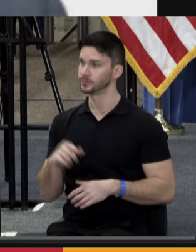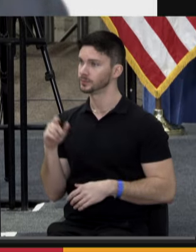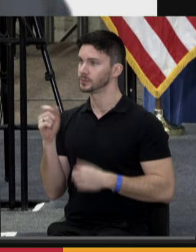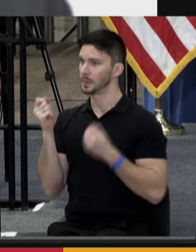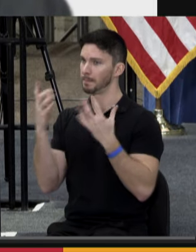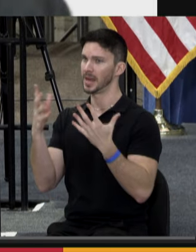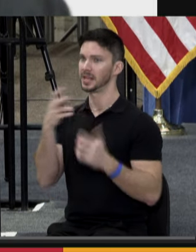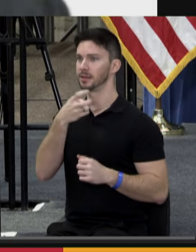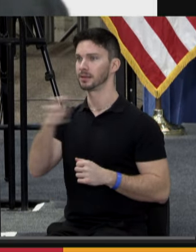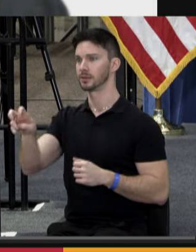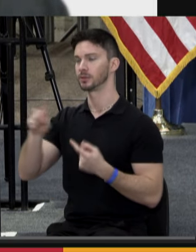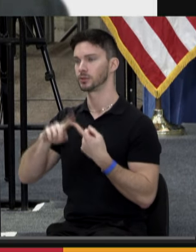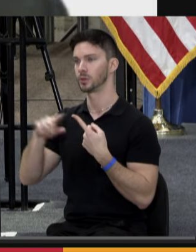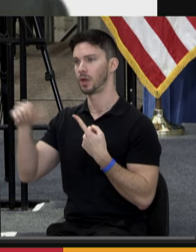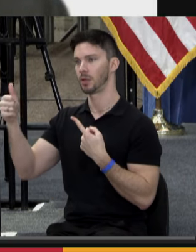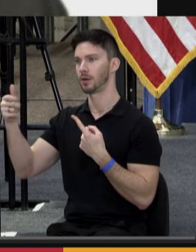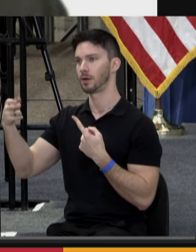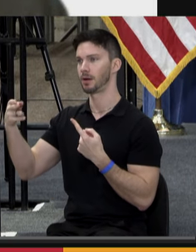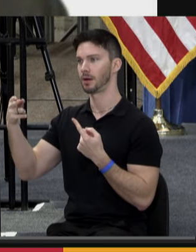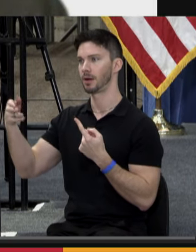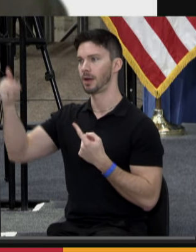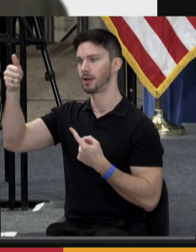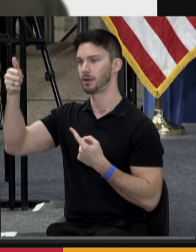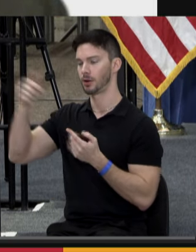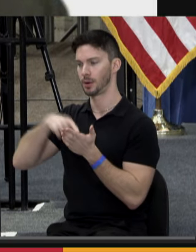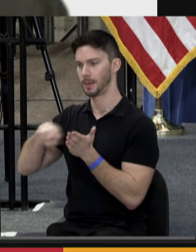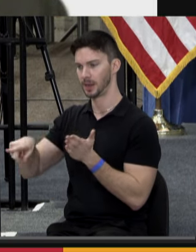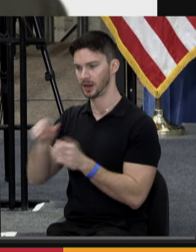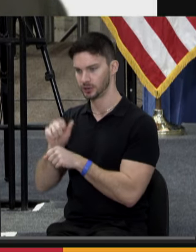The workforce crisis is real. In Pennsylvania and across the country,